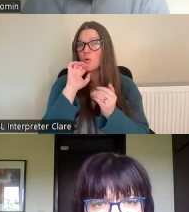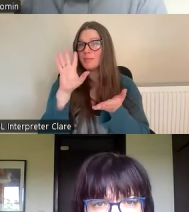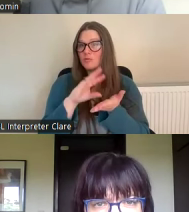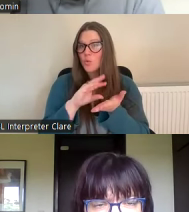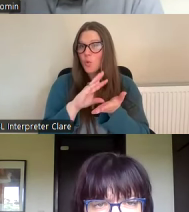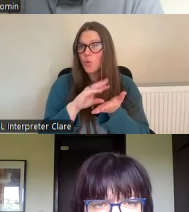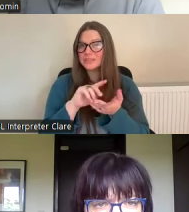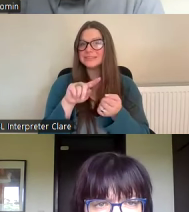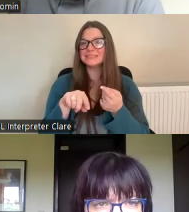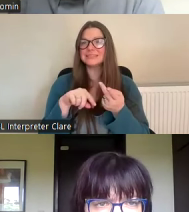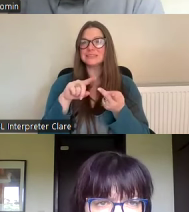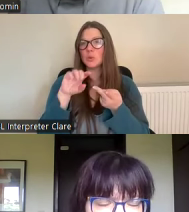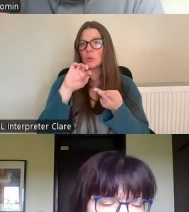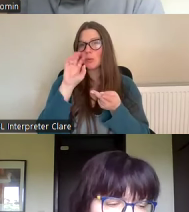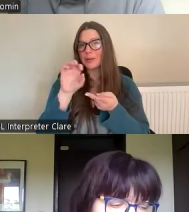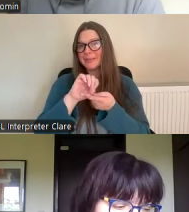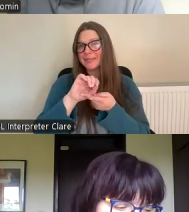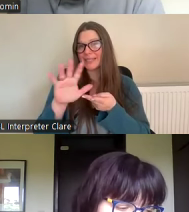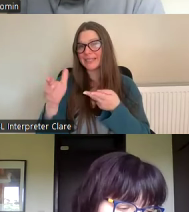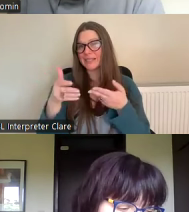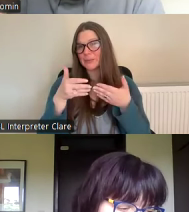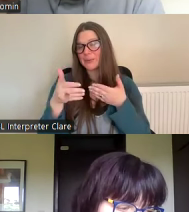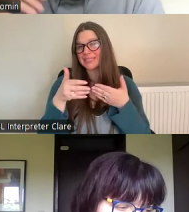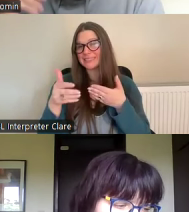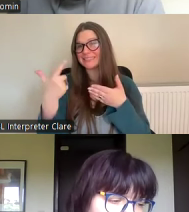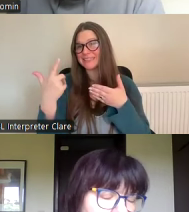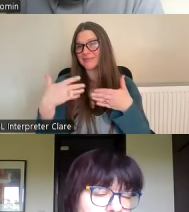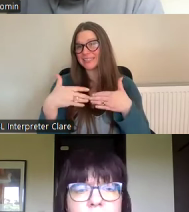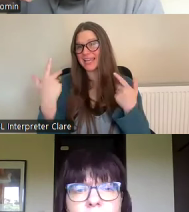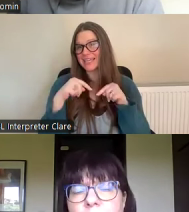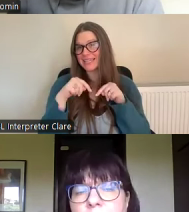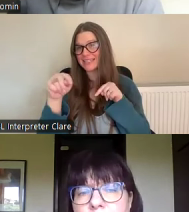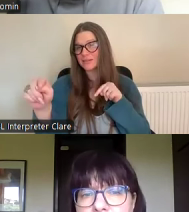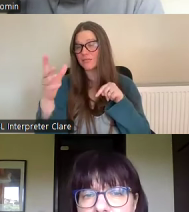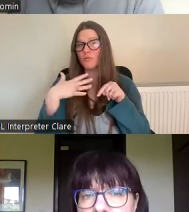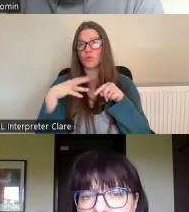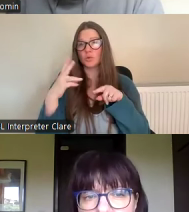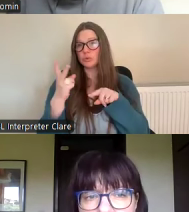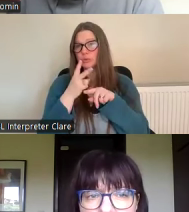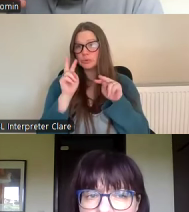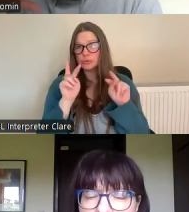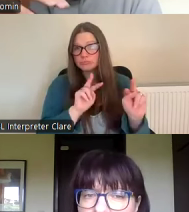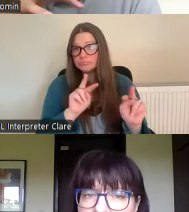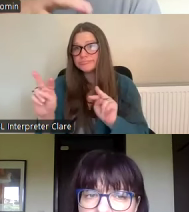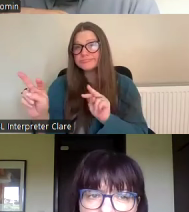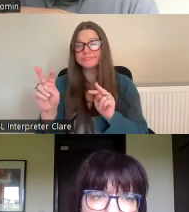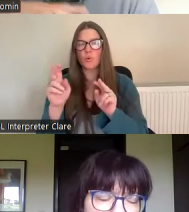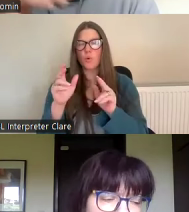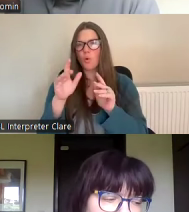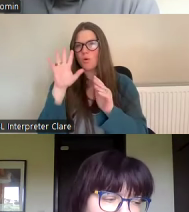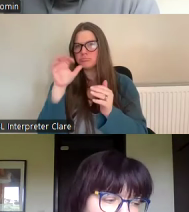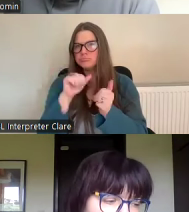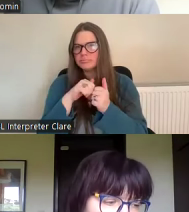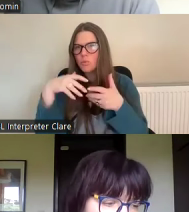within the first seven days from this webinar, so if you want to re-watch or go through the content again, follow along with the videos,